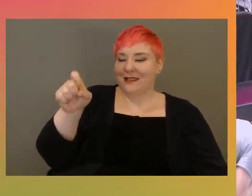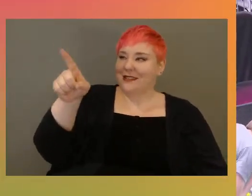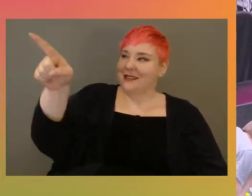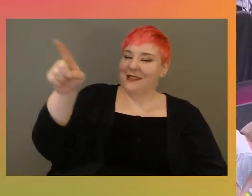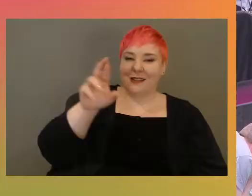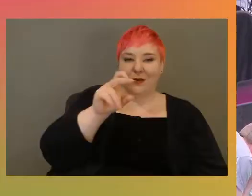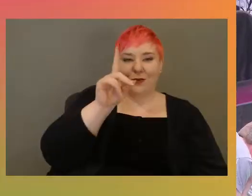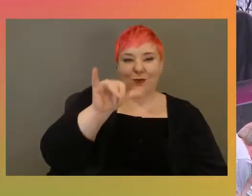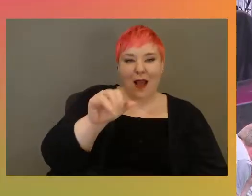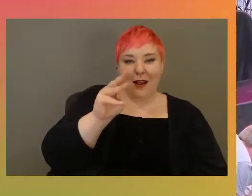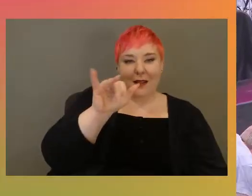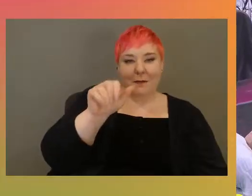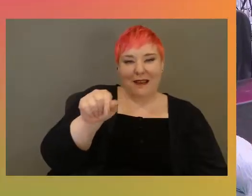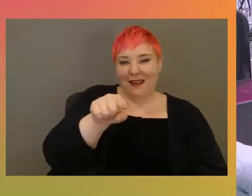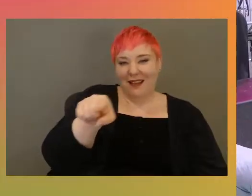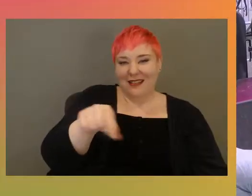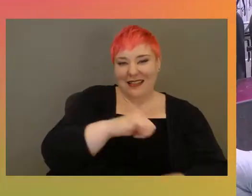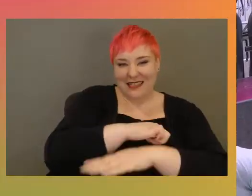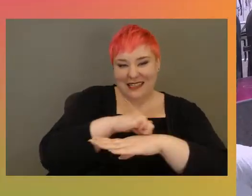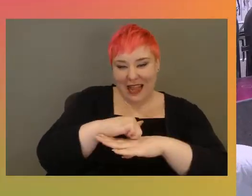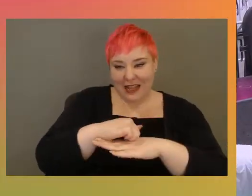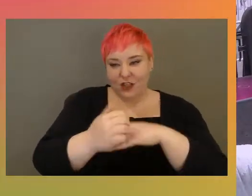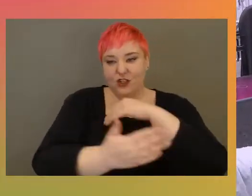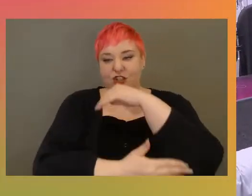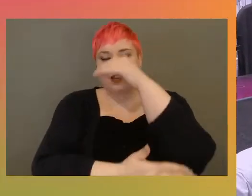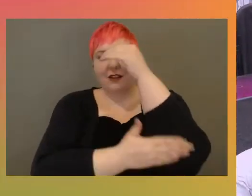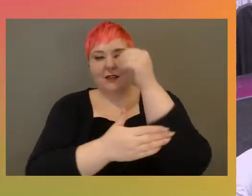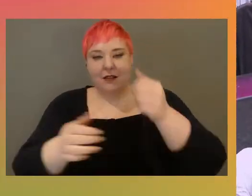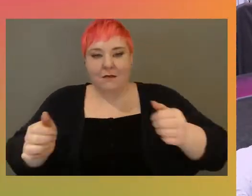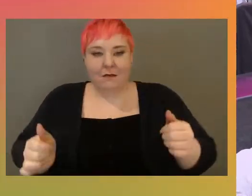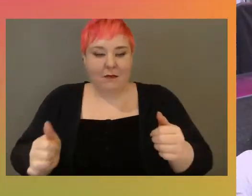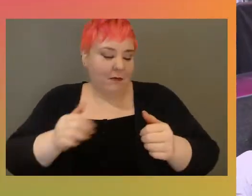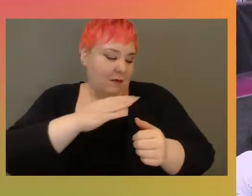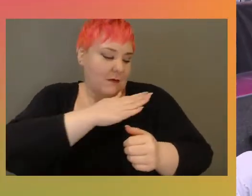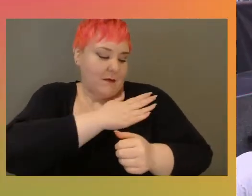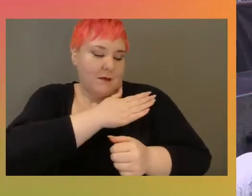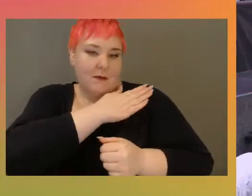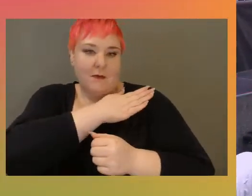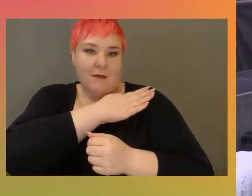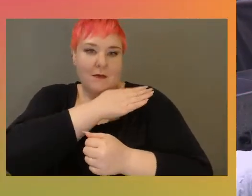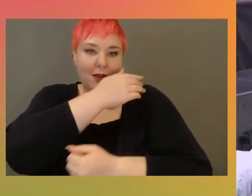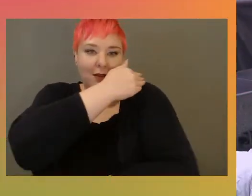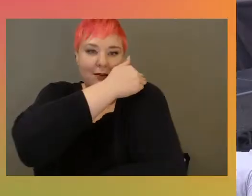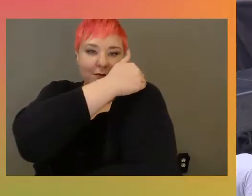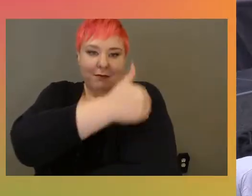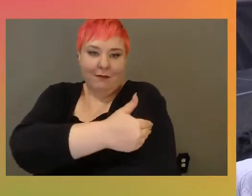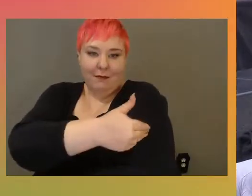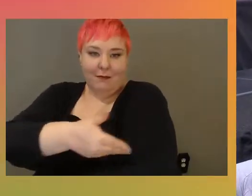FORWARD BACK TO YOUR MAT. WRAP YOURSELF UP ON YOUR FOREARMS, LOOK AT SHANDY AND